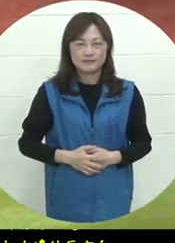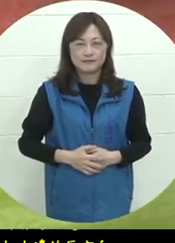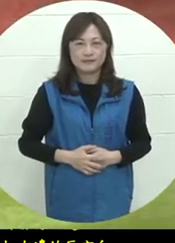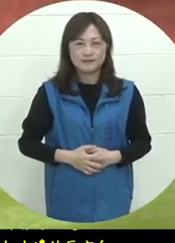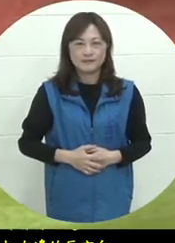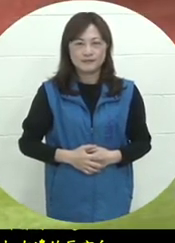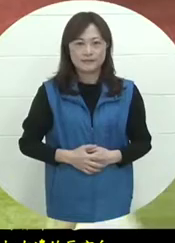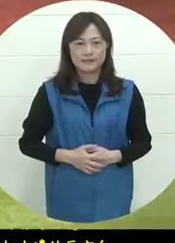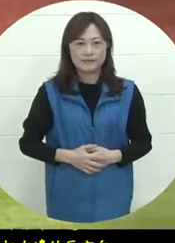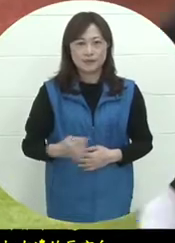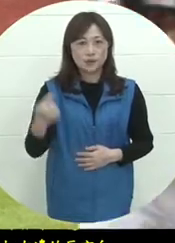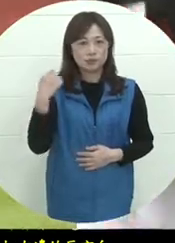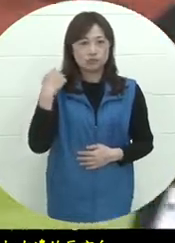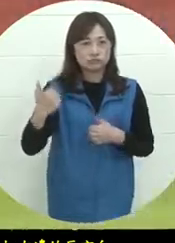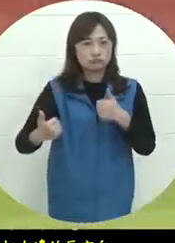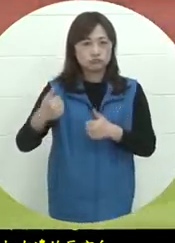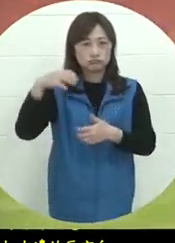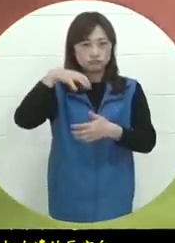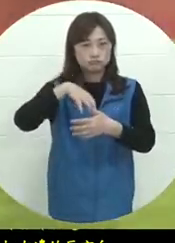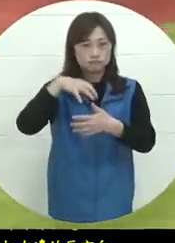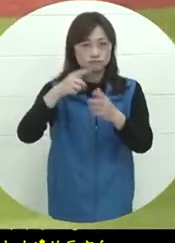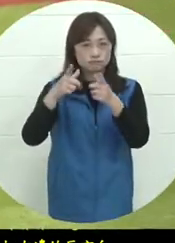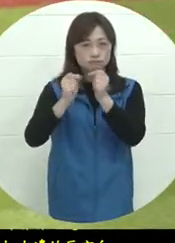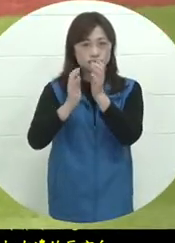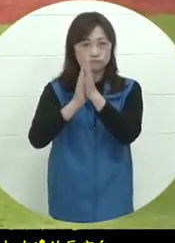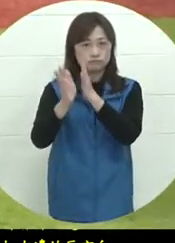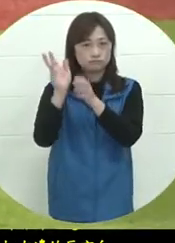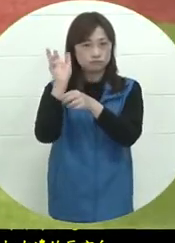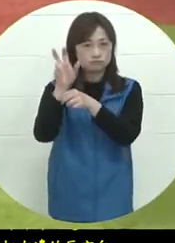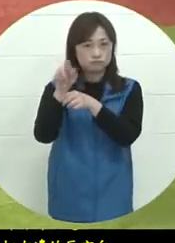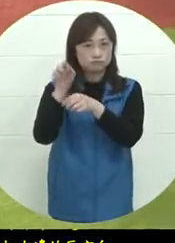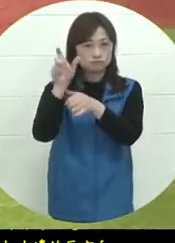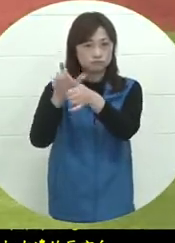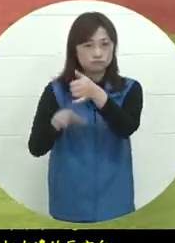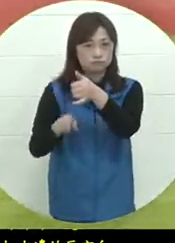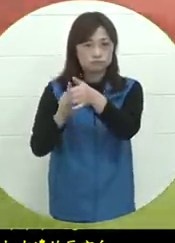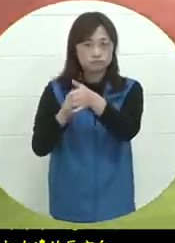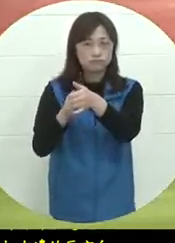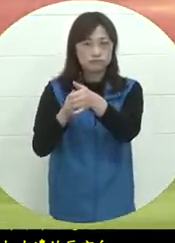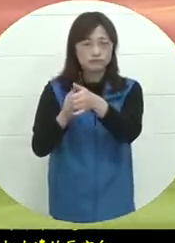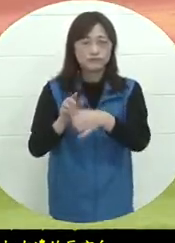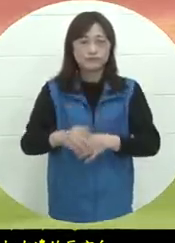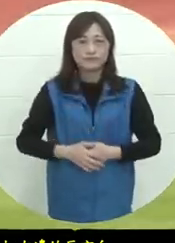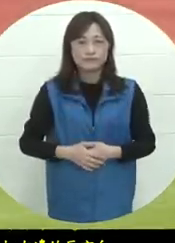In yesterday's game, the pitchers of the Japanese team pitched all the